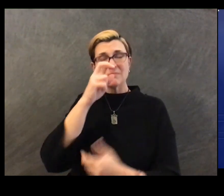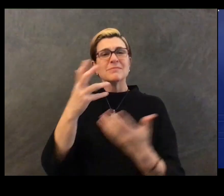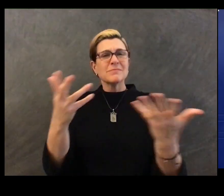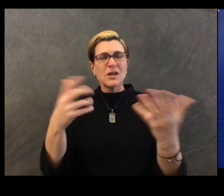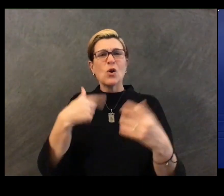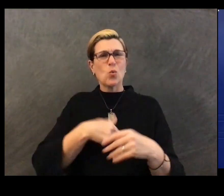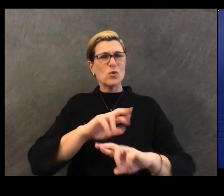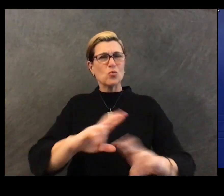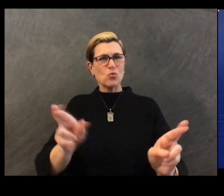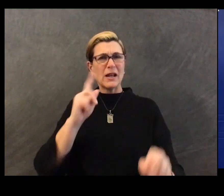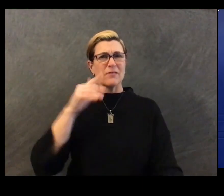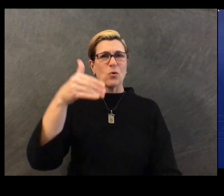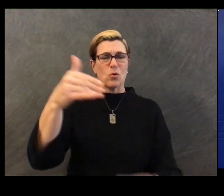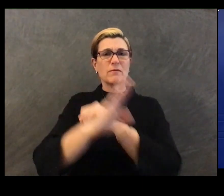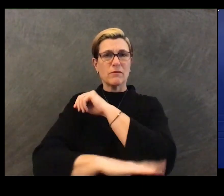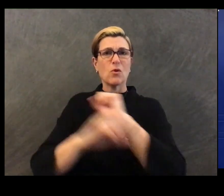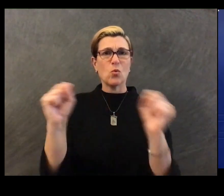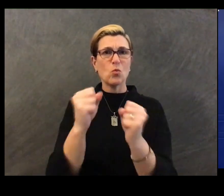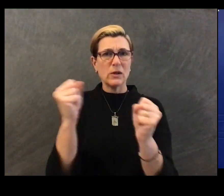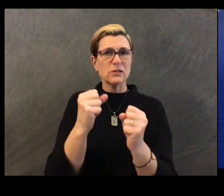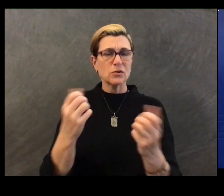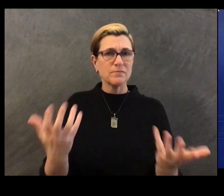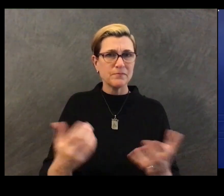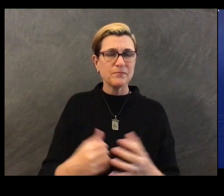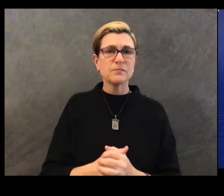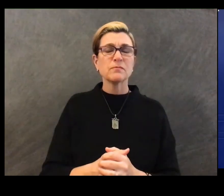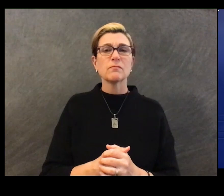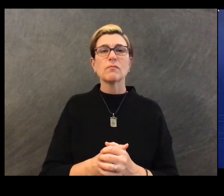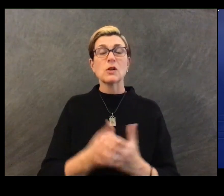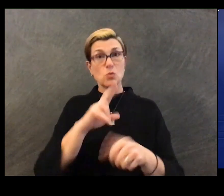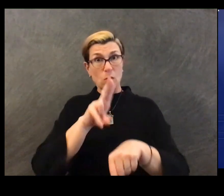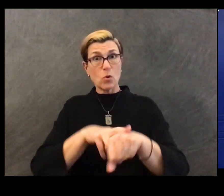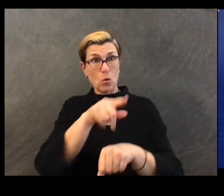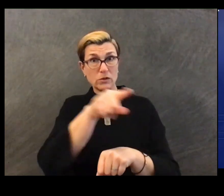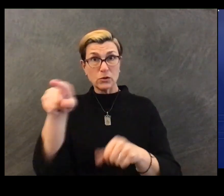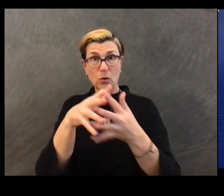supported by the American public's continued cooperation obviously in the